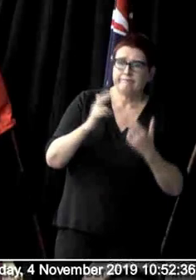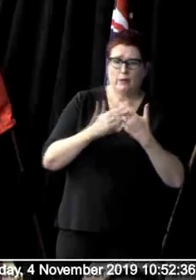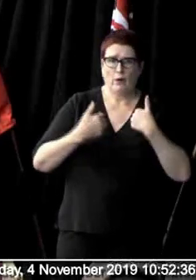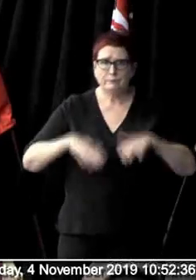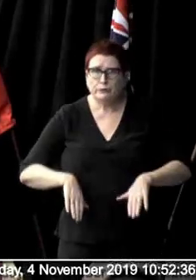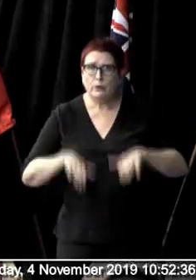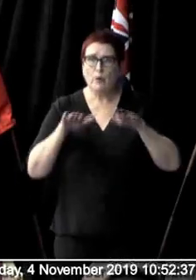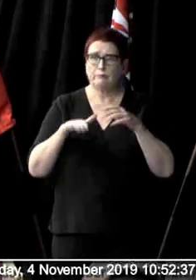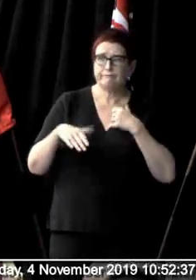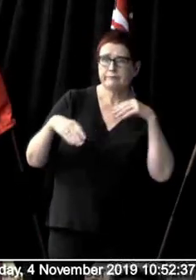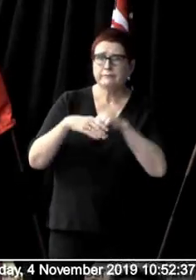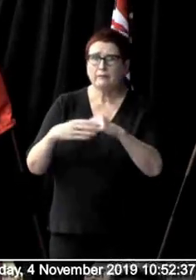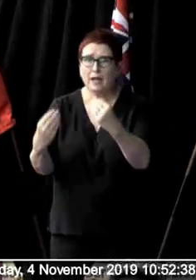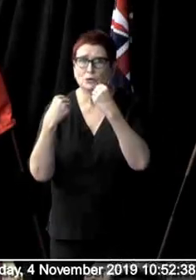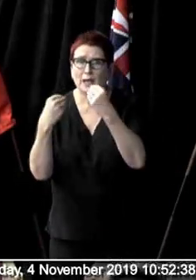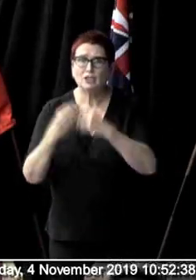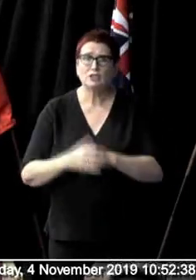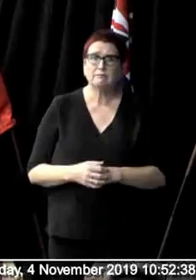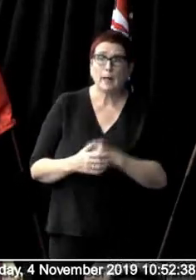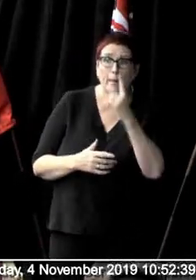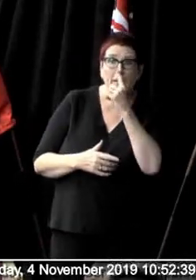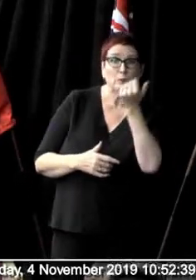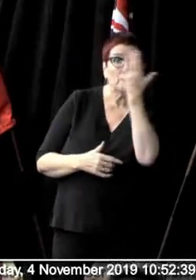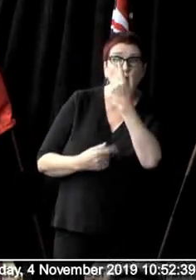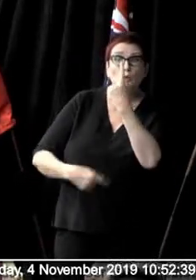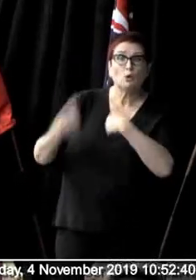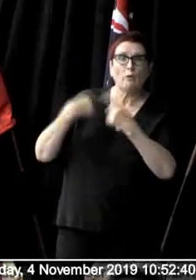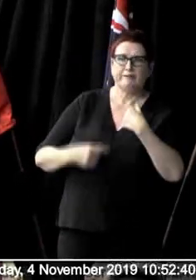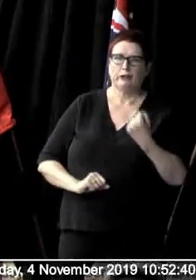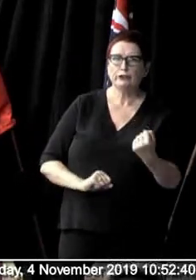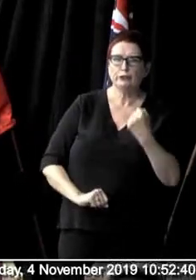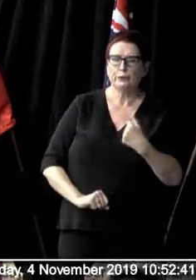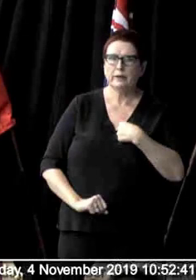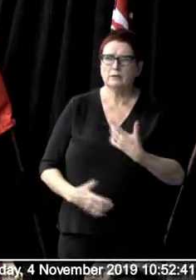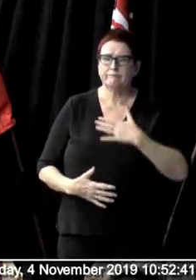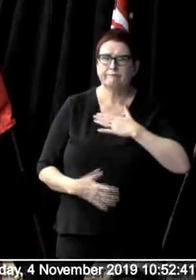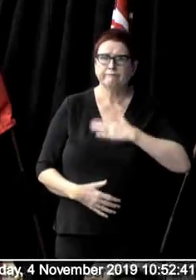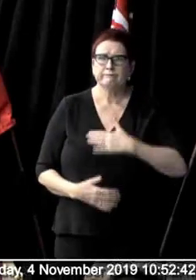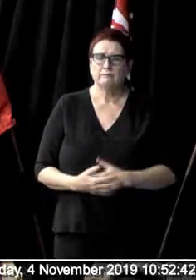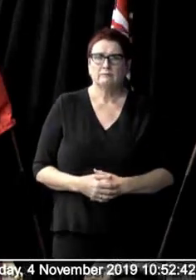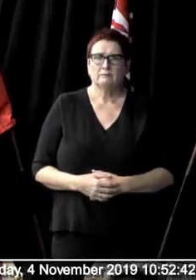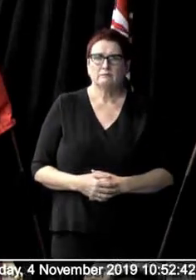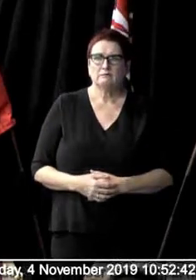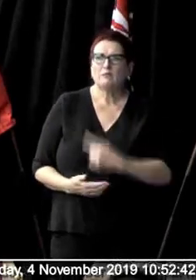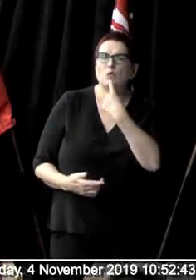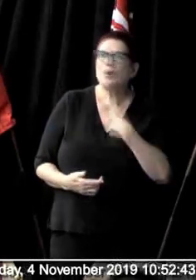I was often told by people at my school that I was stupid and would be on the dole for the rest of my life.